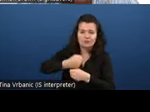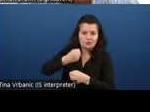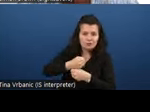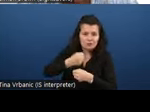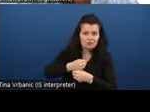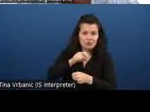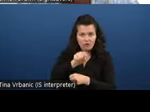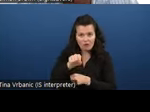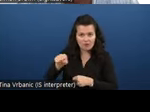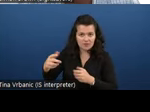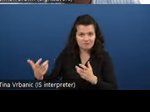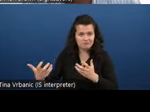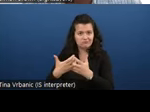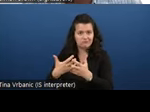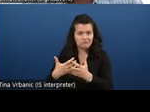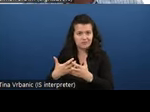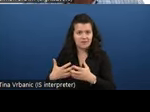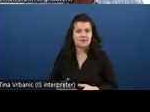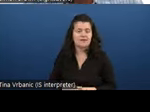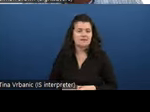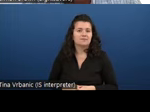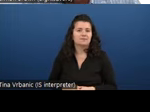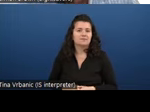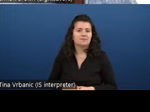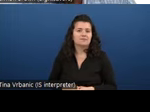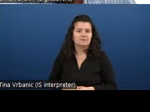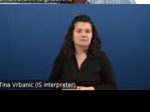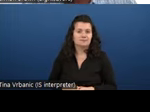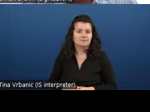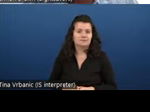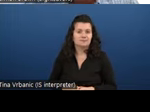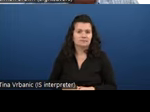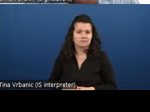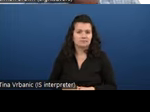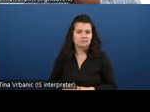with disabilities often struggle. 12:26:50 Yeah. And sometimes, and one of our